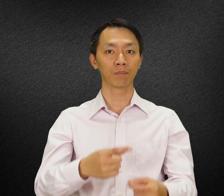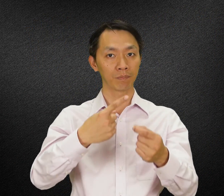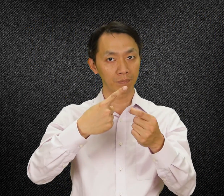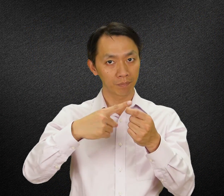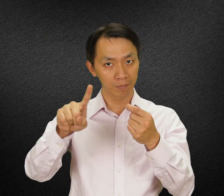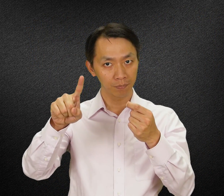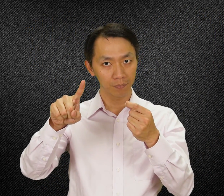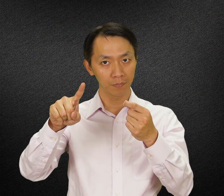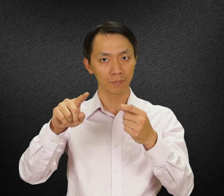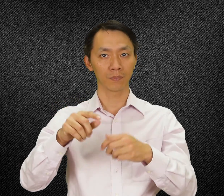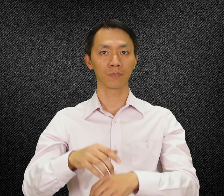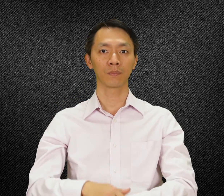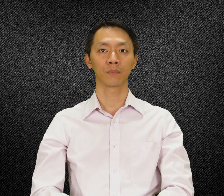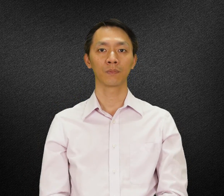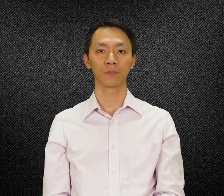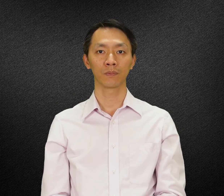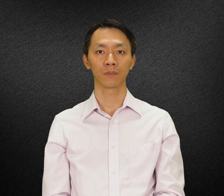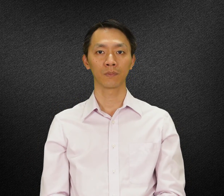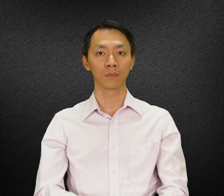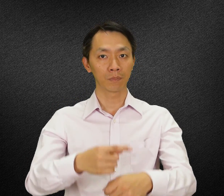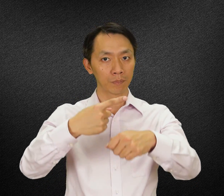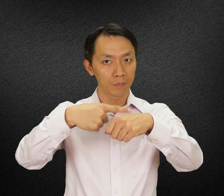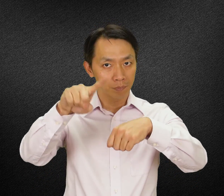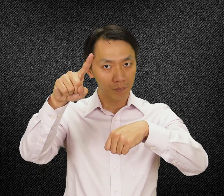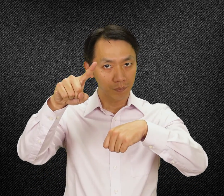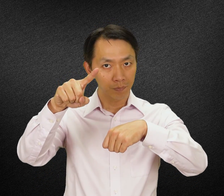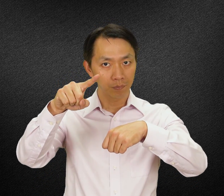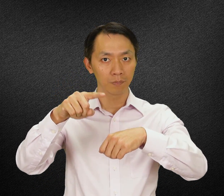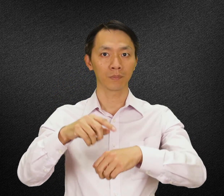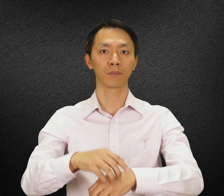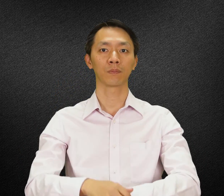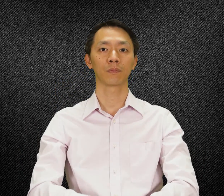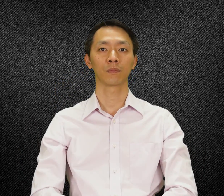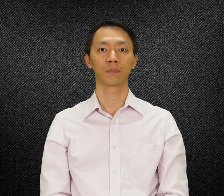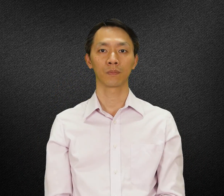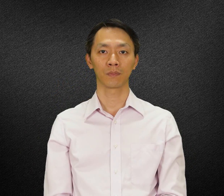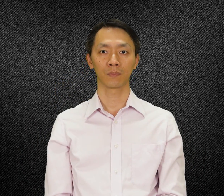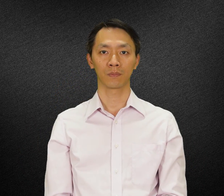one minute (southern dialect) one minute (notthern dialect)